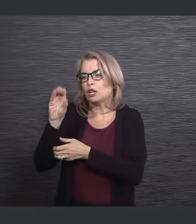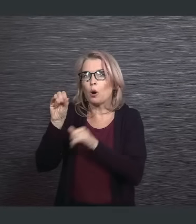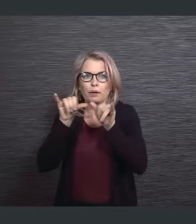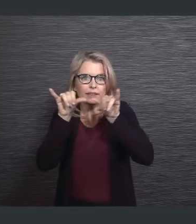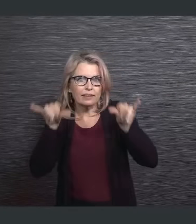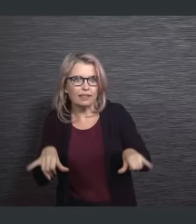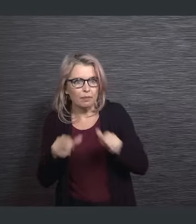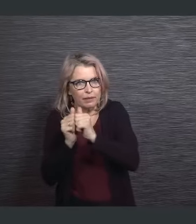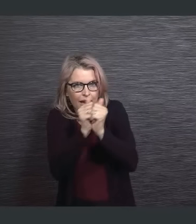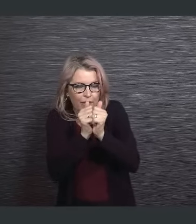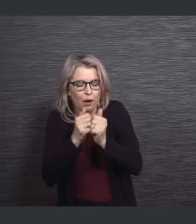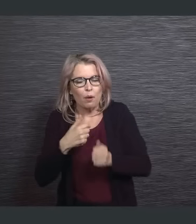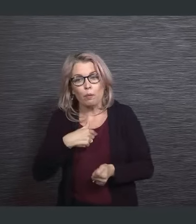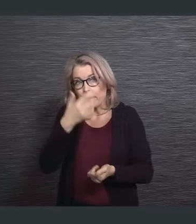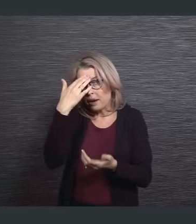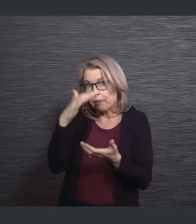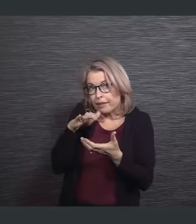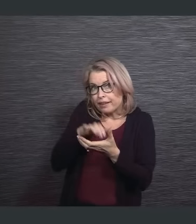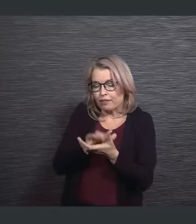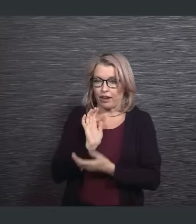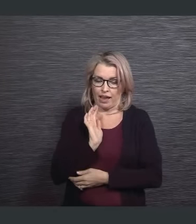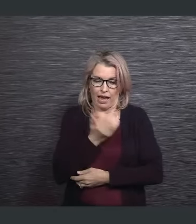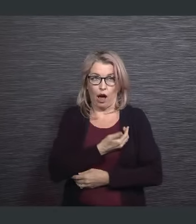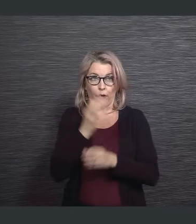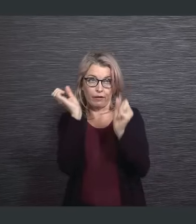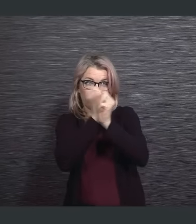We believe that our vision of mobility